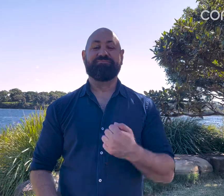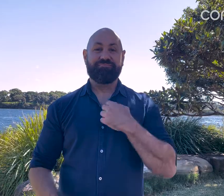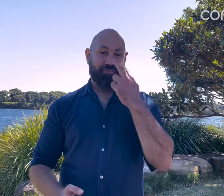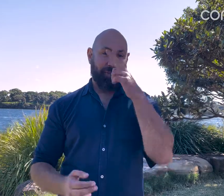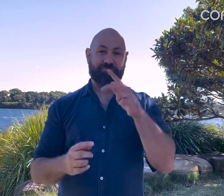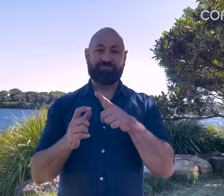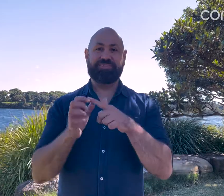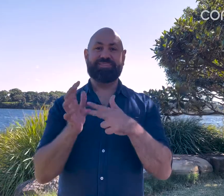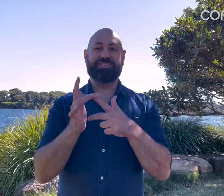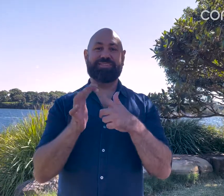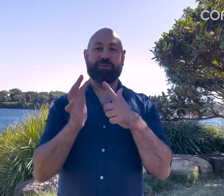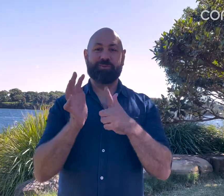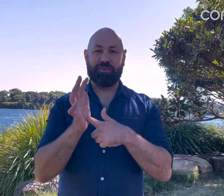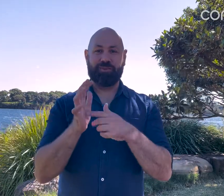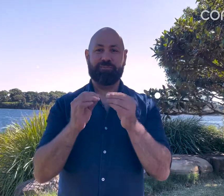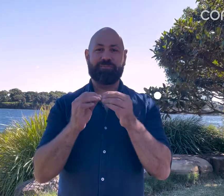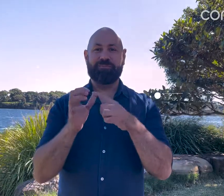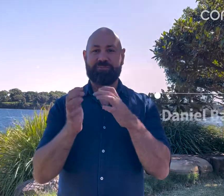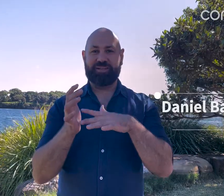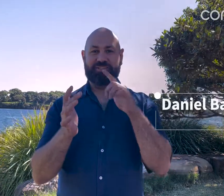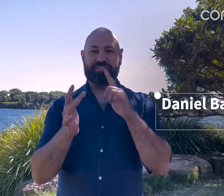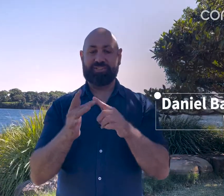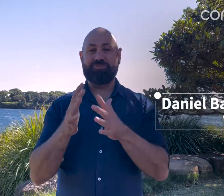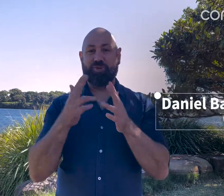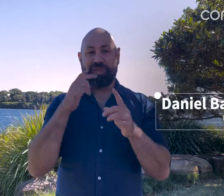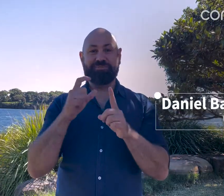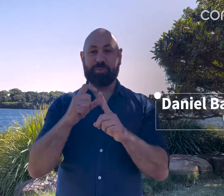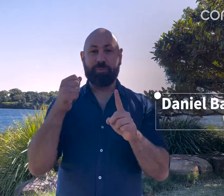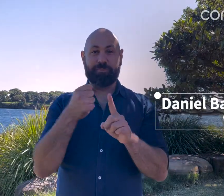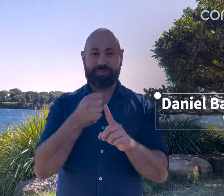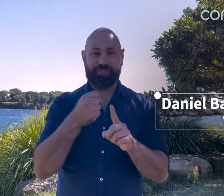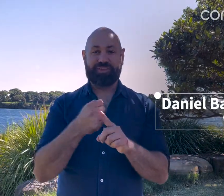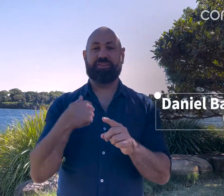Hi, I’m Daniel Bachi.